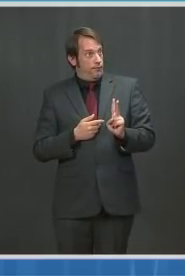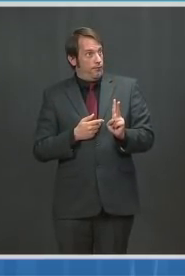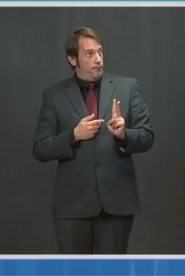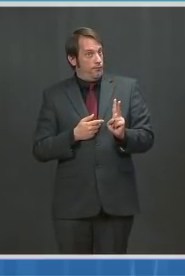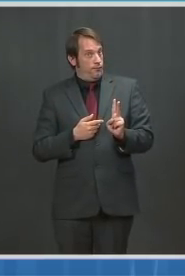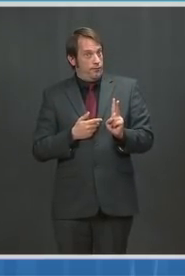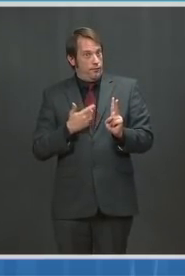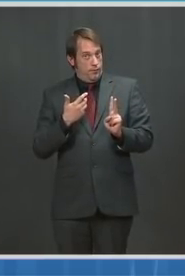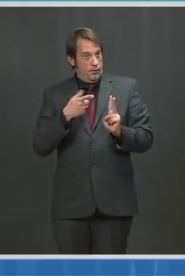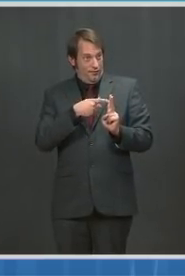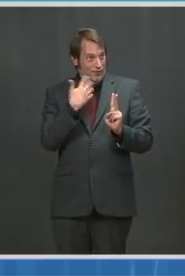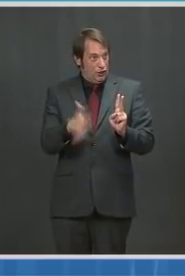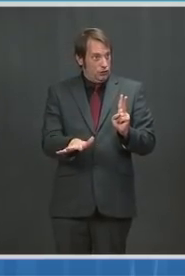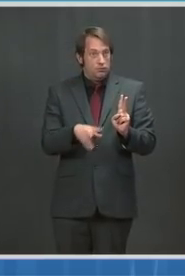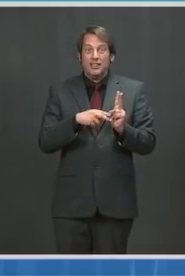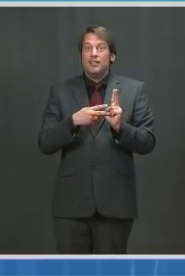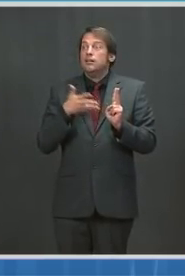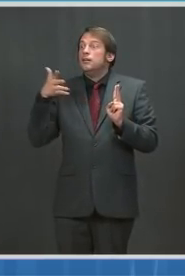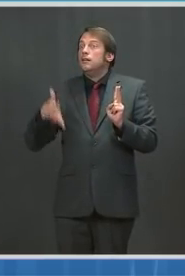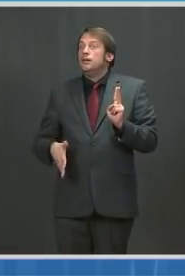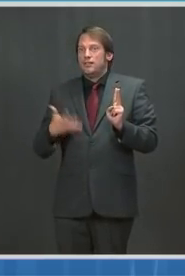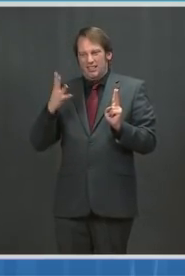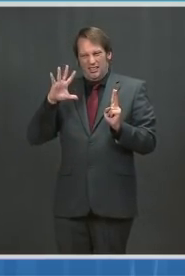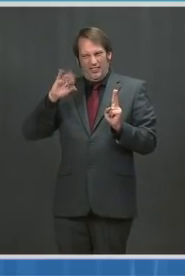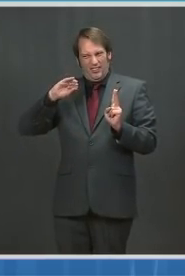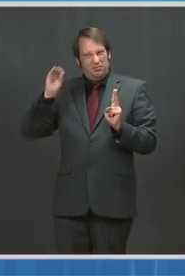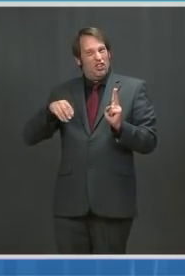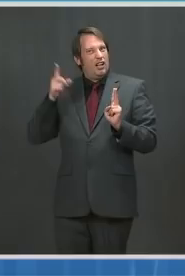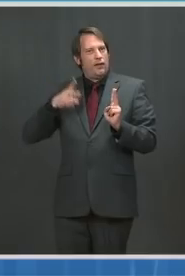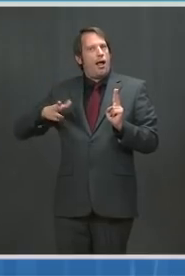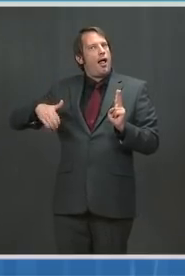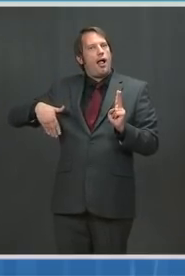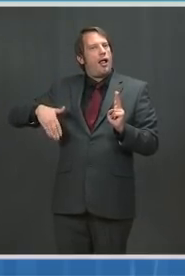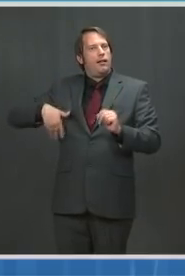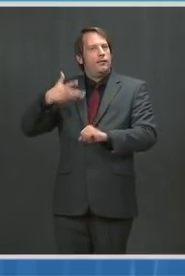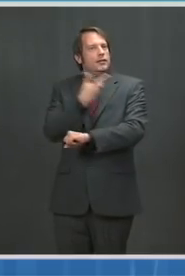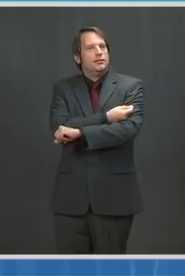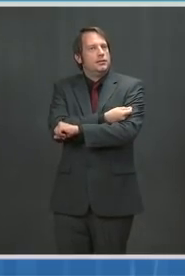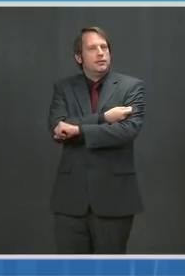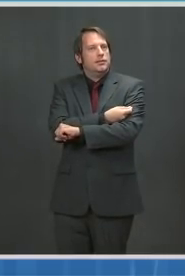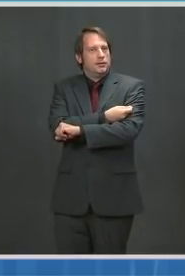And so while it is very tempting as we each get vaccinated to think about the things we can now do,